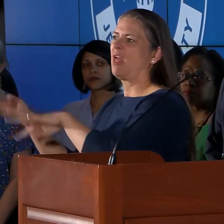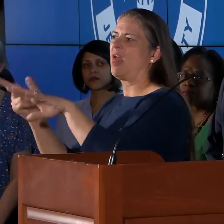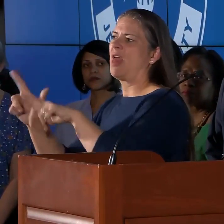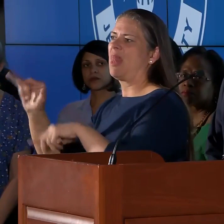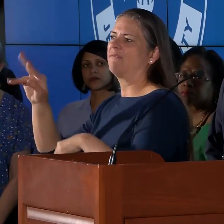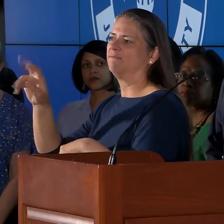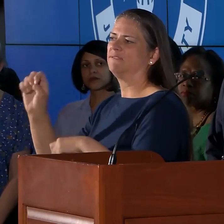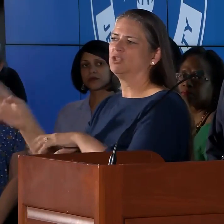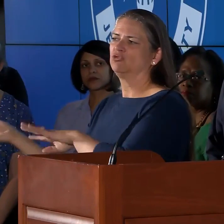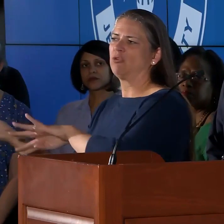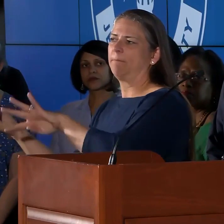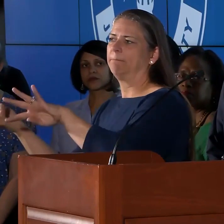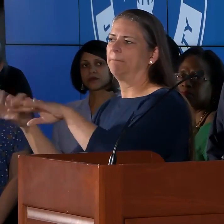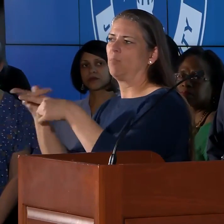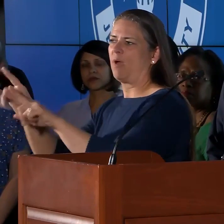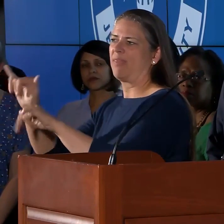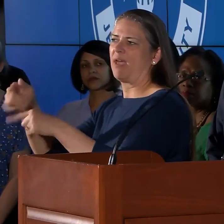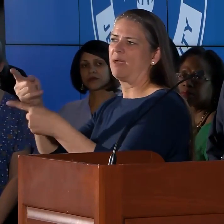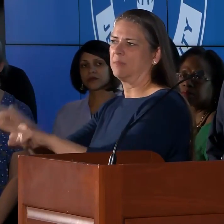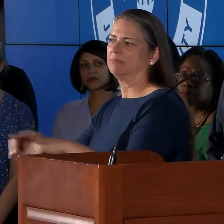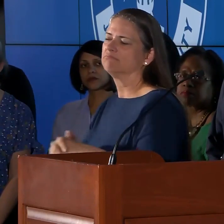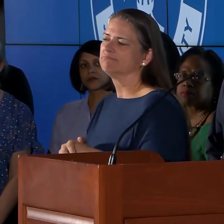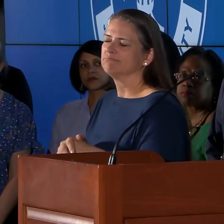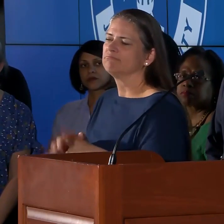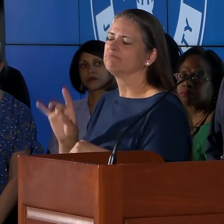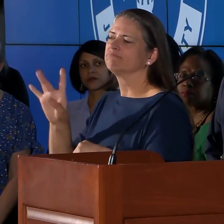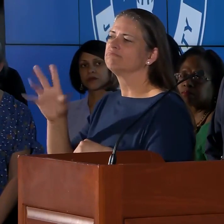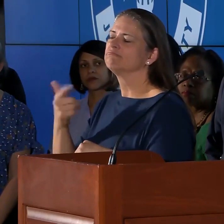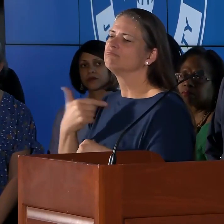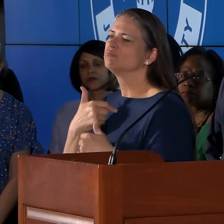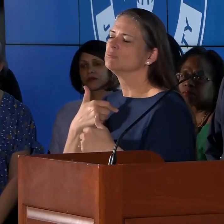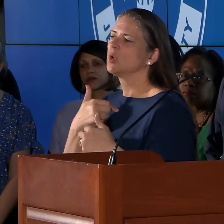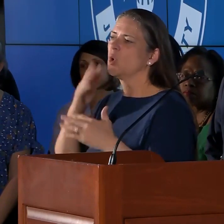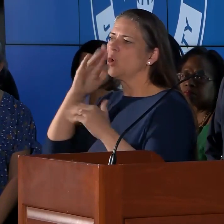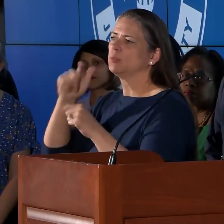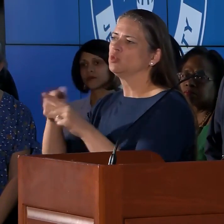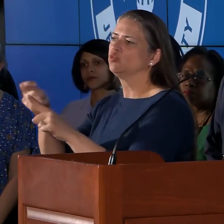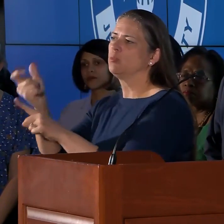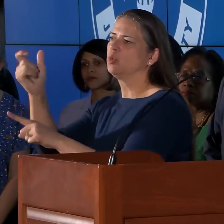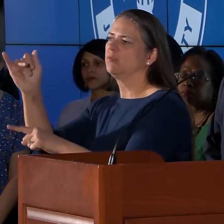And so we're hopeful that we can have that, that incident removed that footage removed